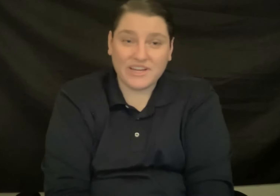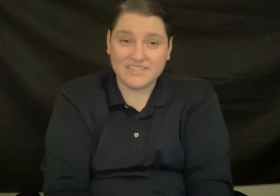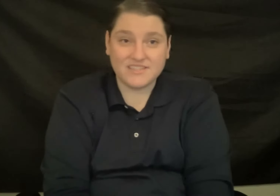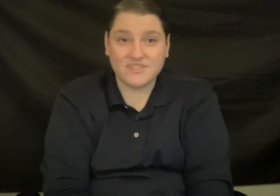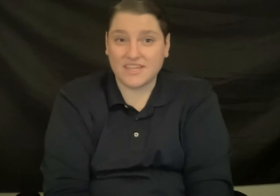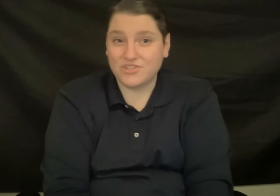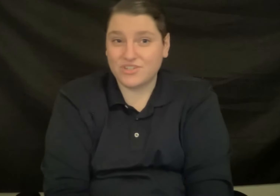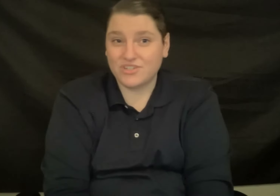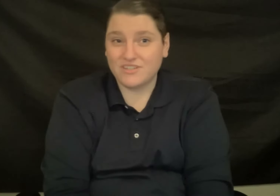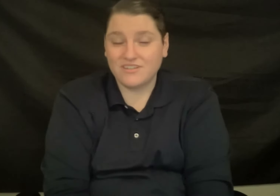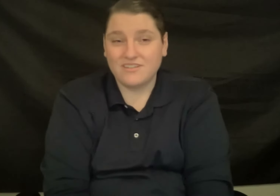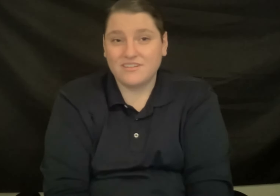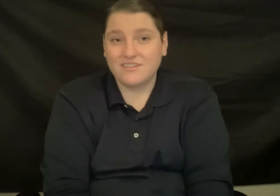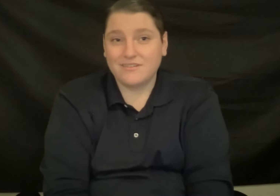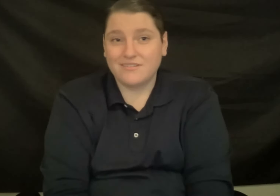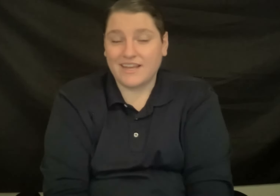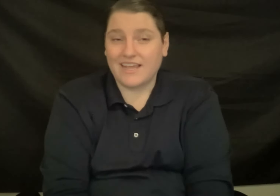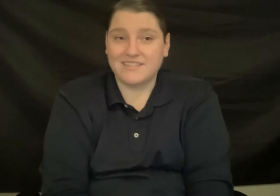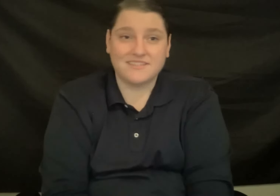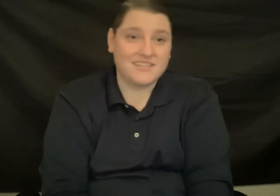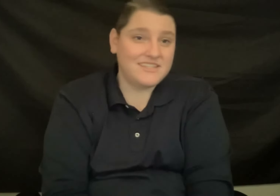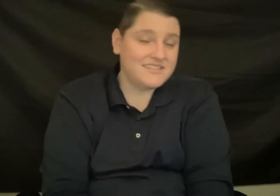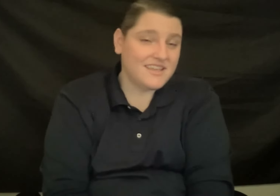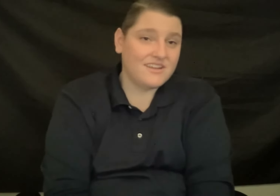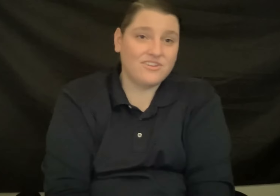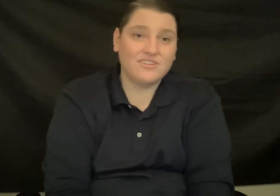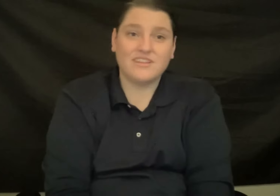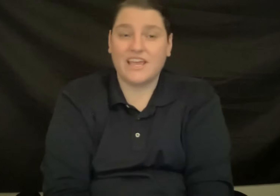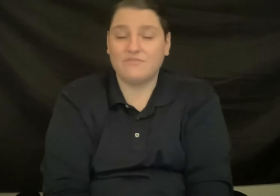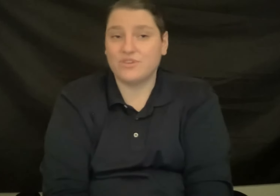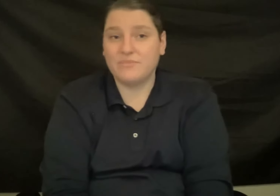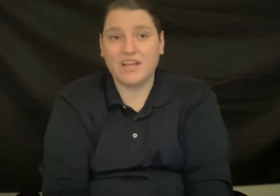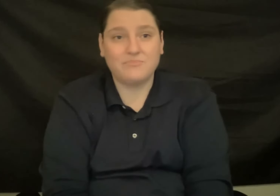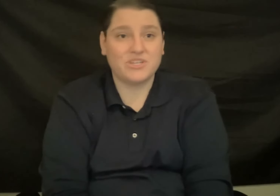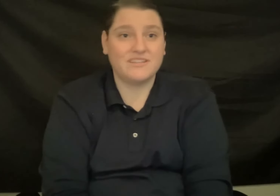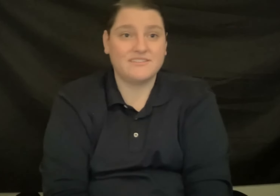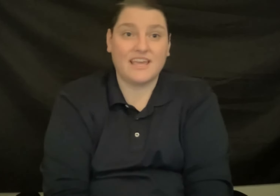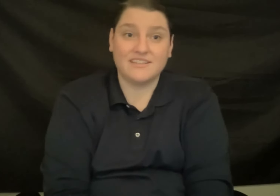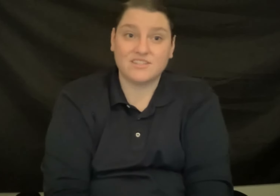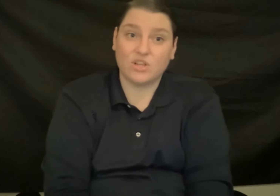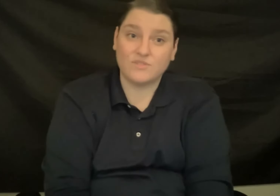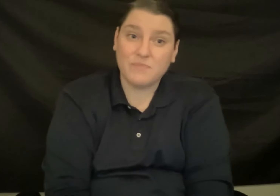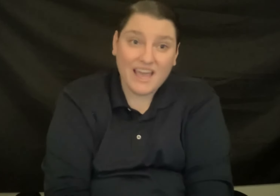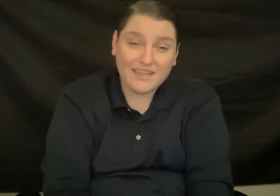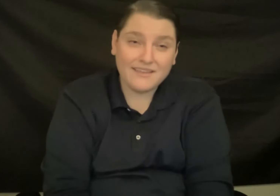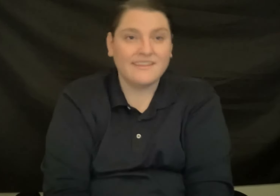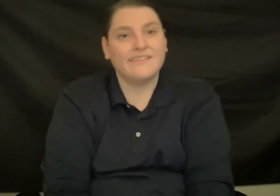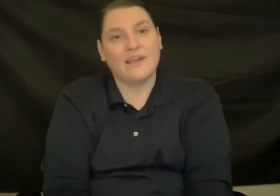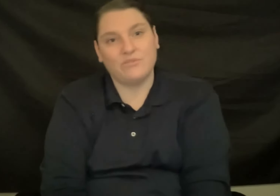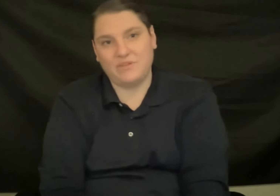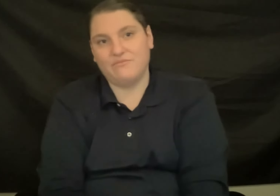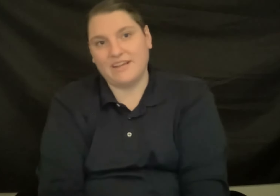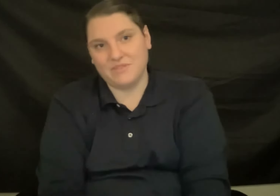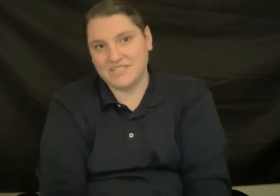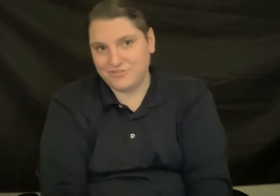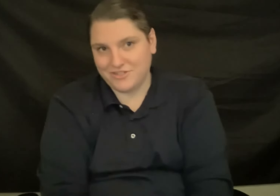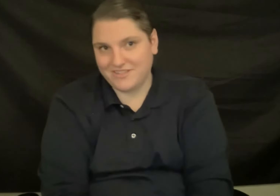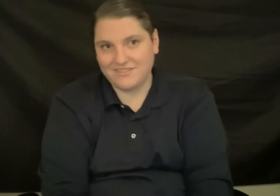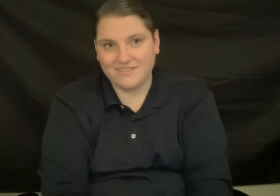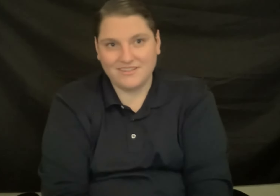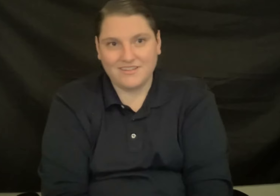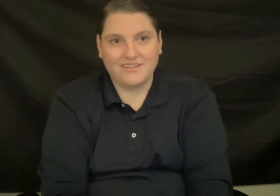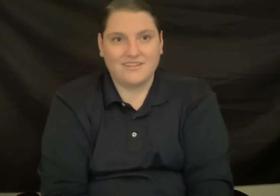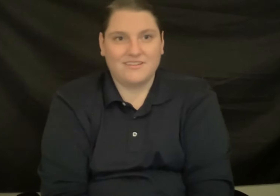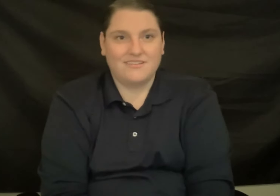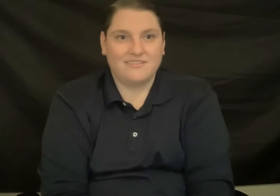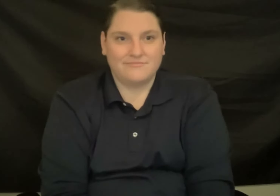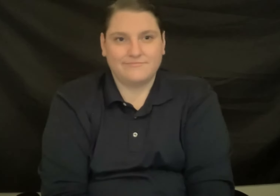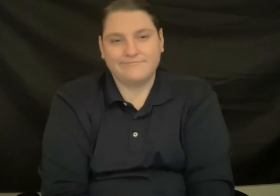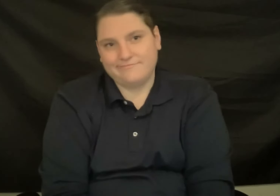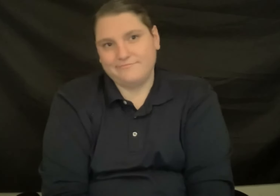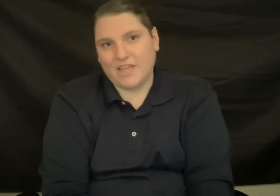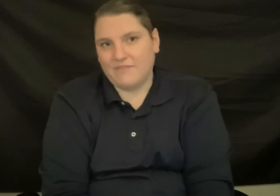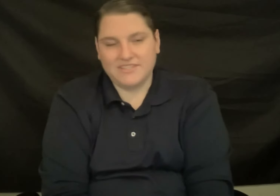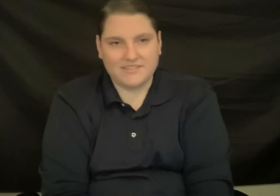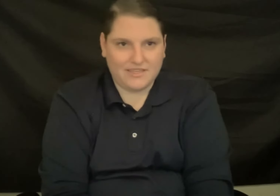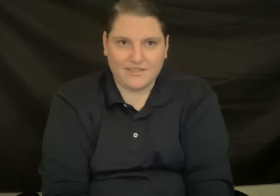But again time is crucial.